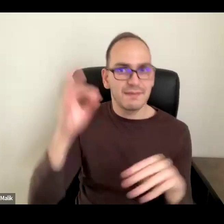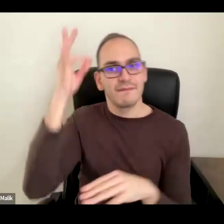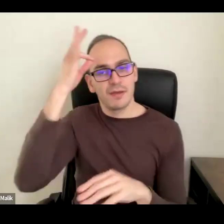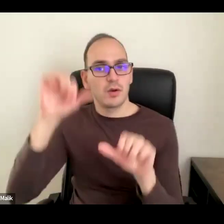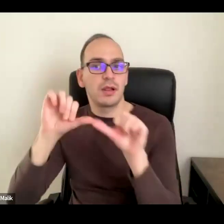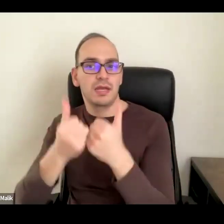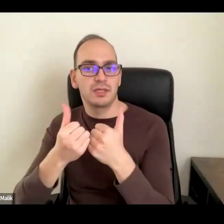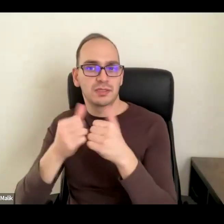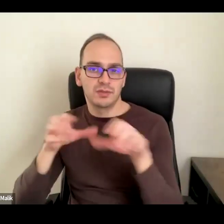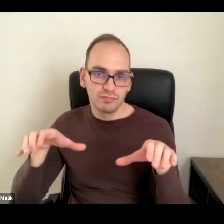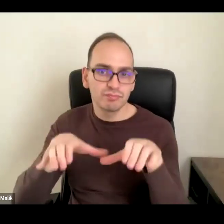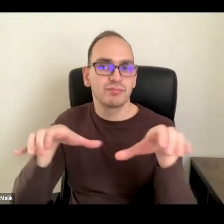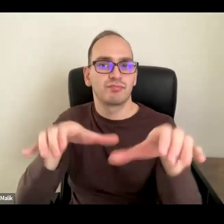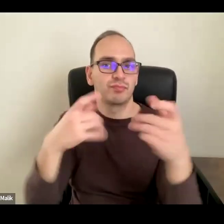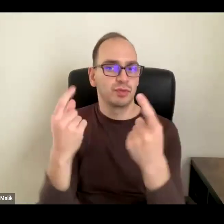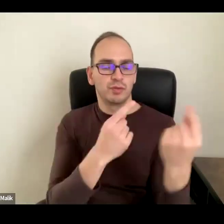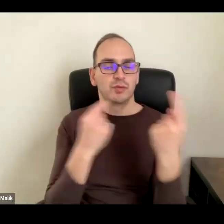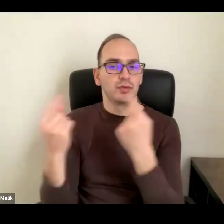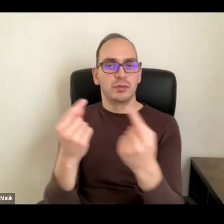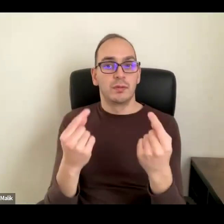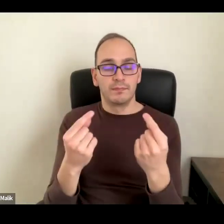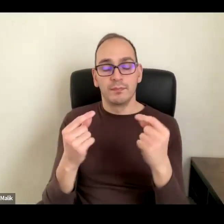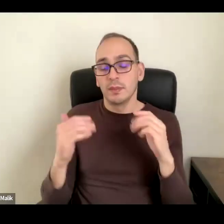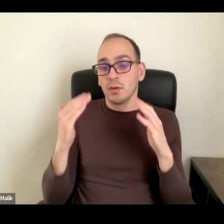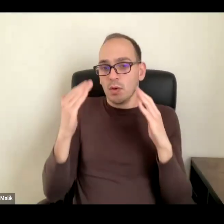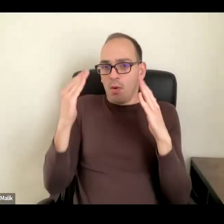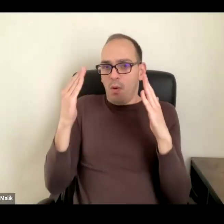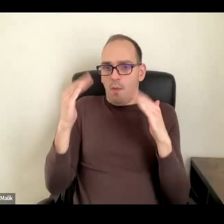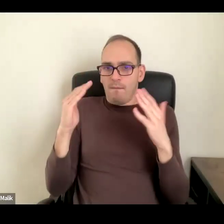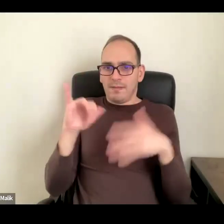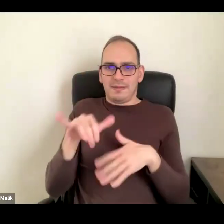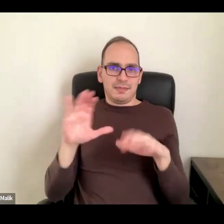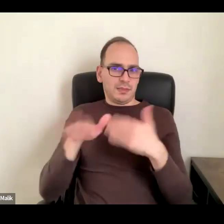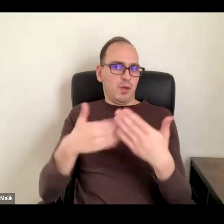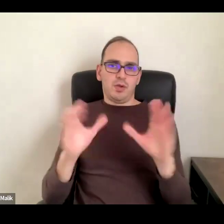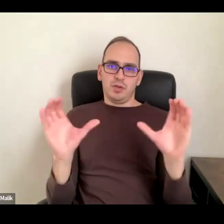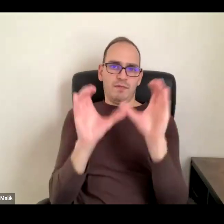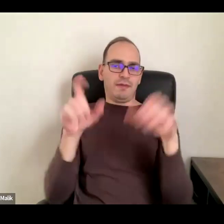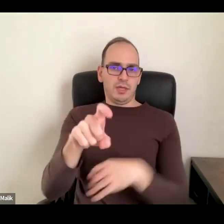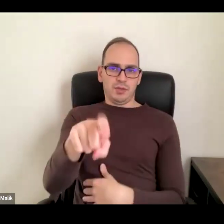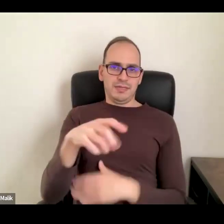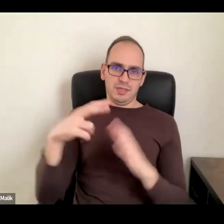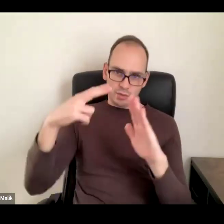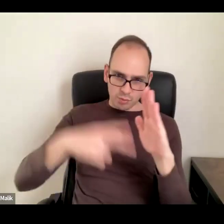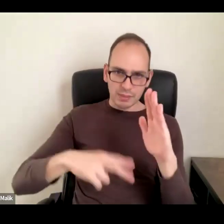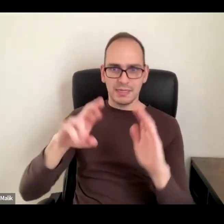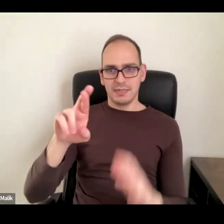these tasks. So hopefully that that's all the certification you need is read the regulations,